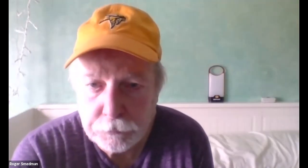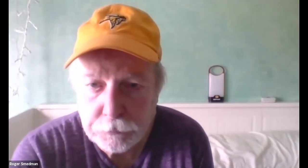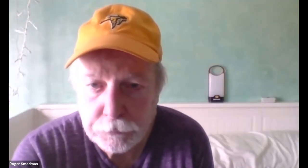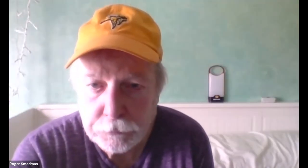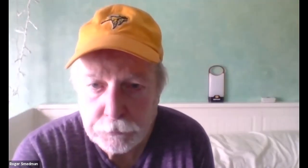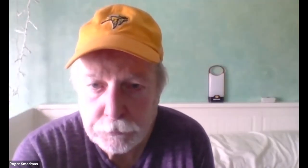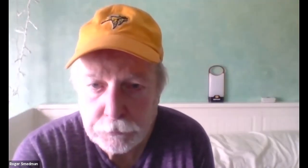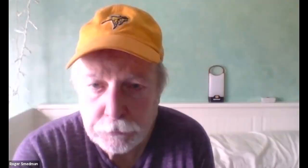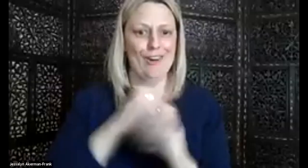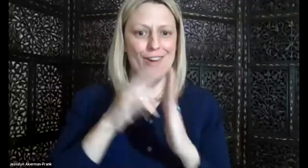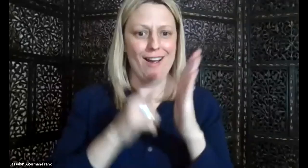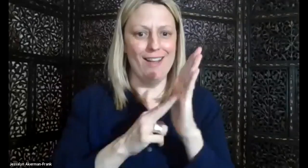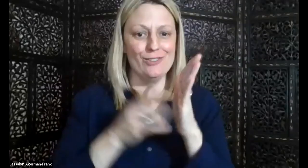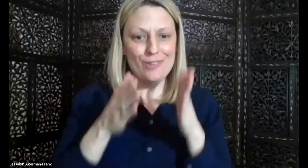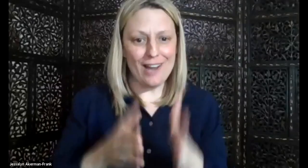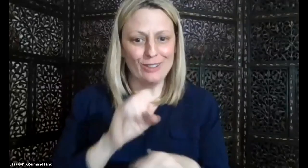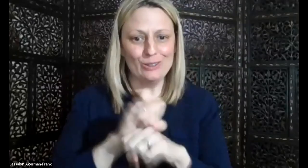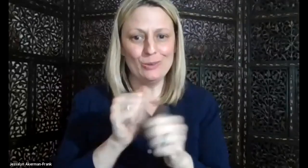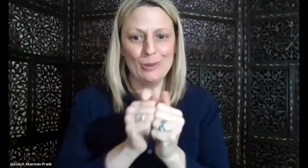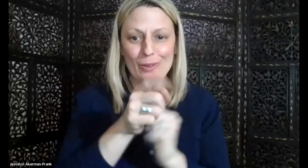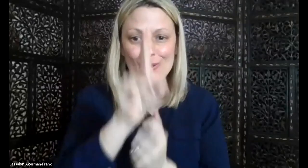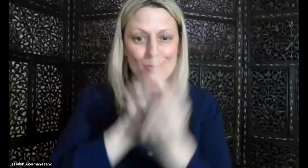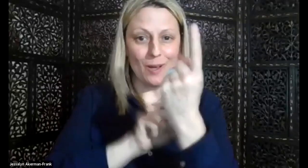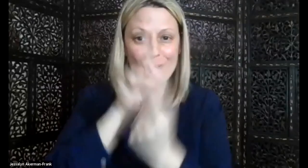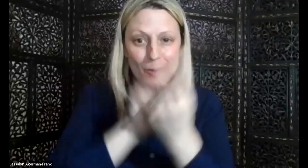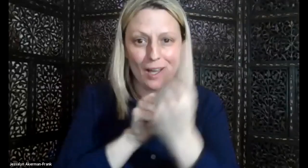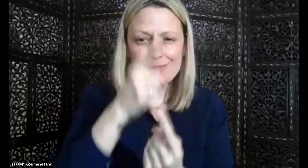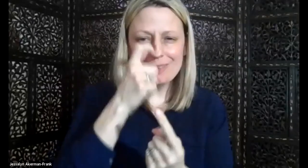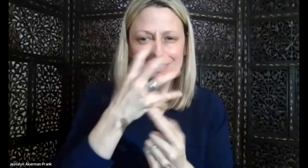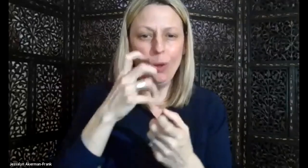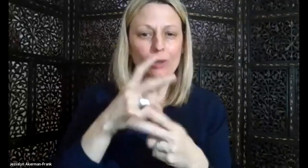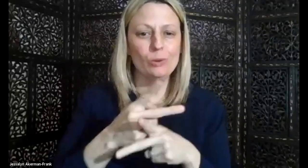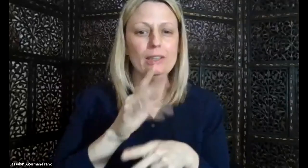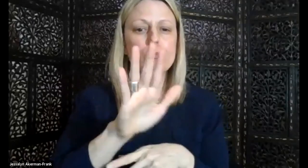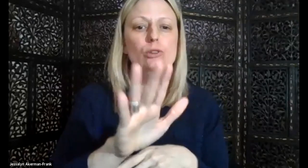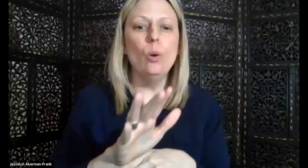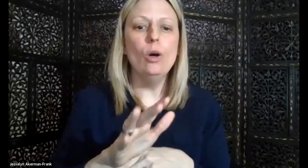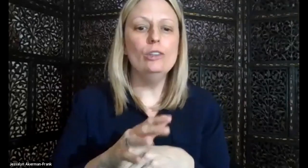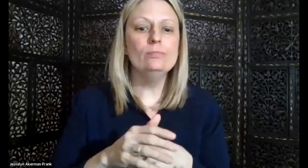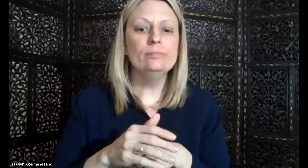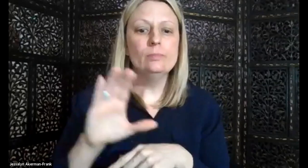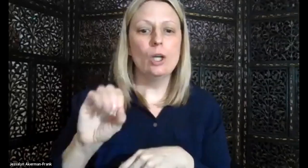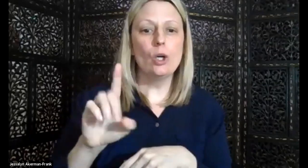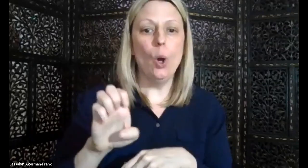should follow the one that has the code? Jessalyn: Perfect. So what we're going to do is after this we'll